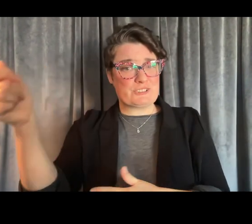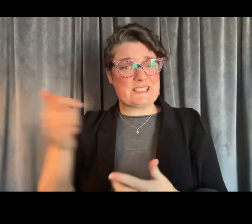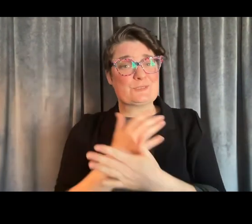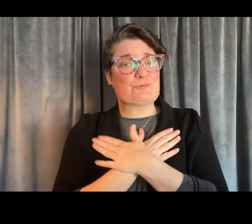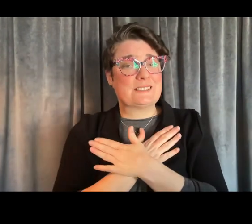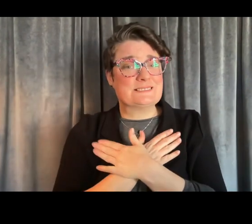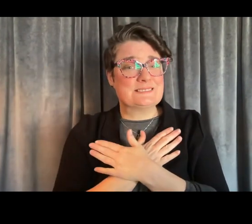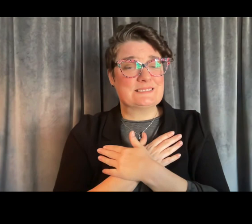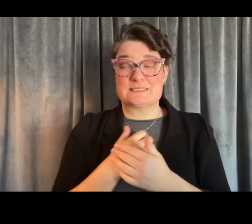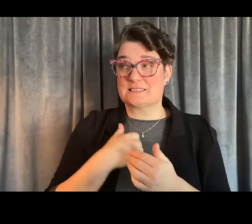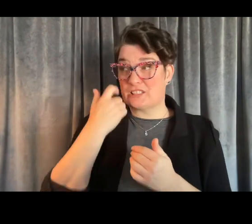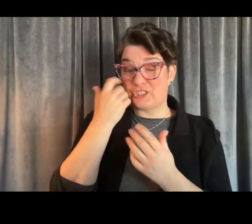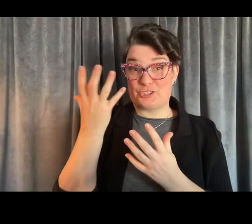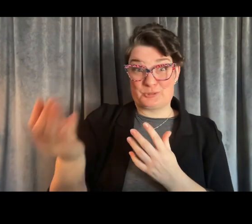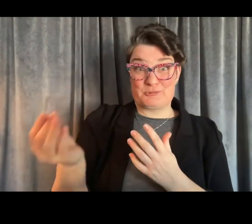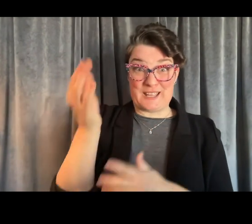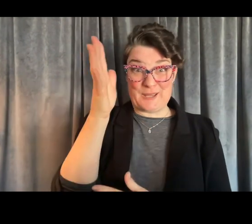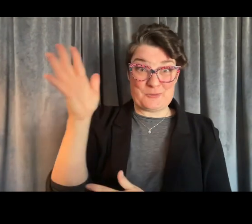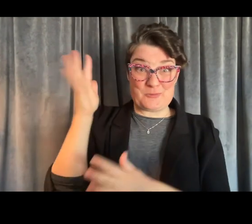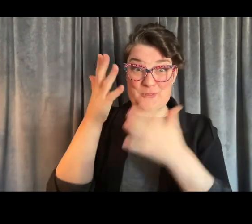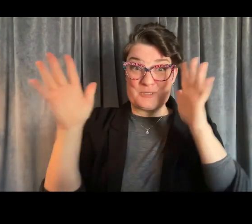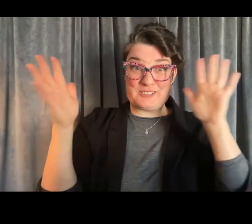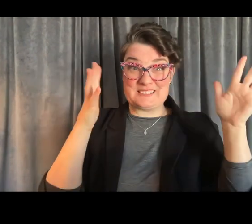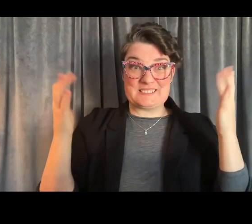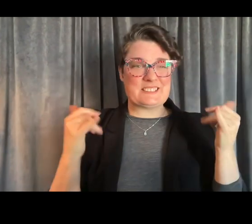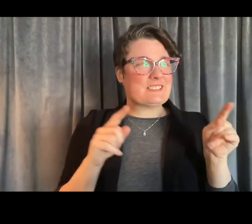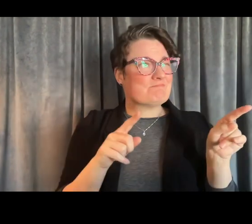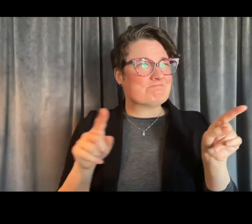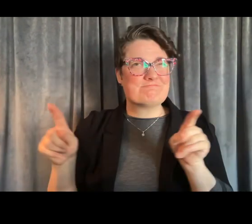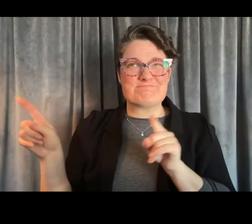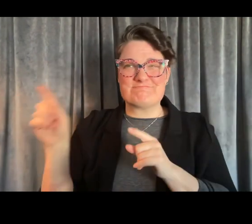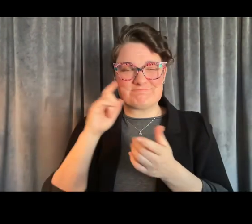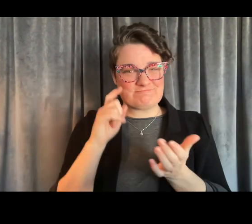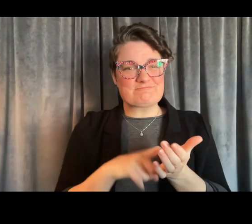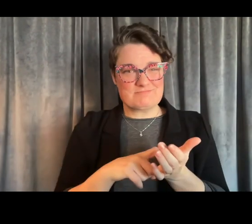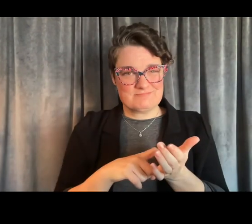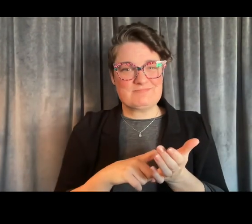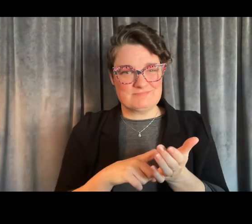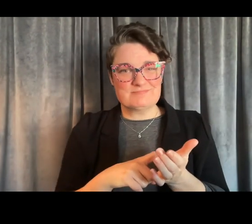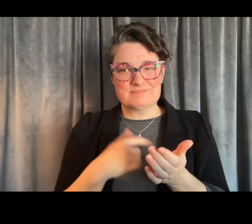I was in the woods today and really noticing, there's these areas where it's